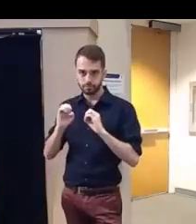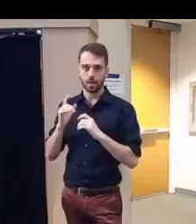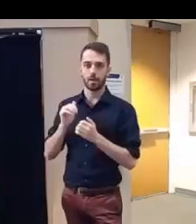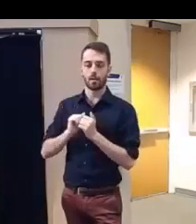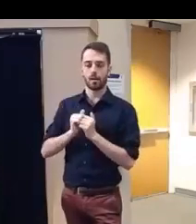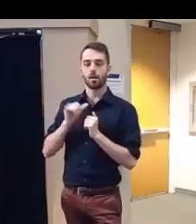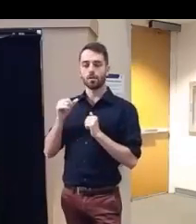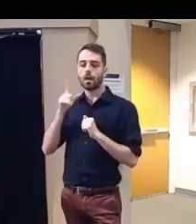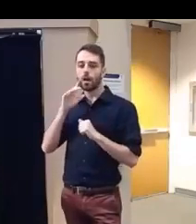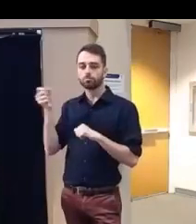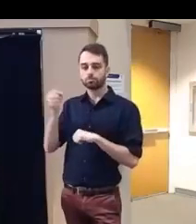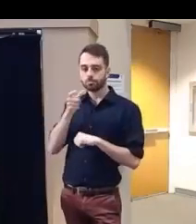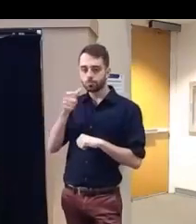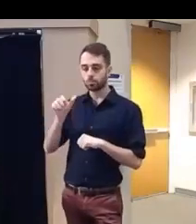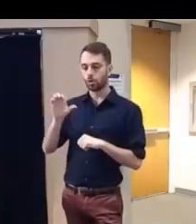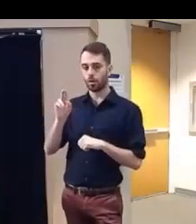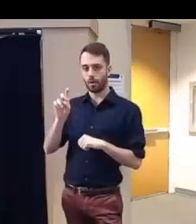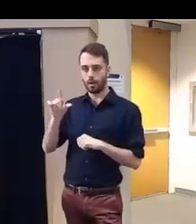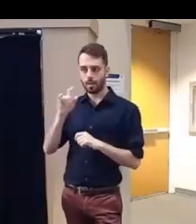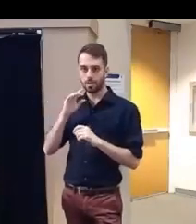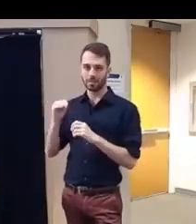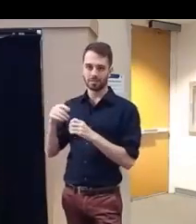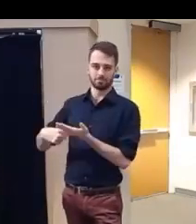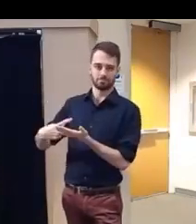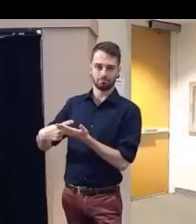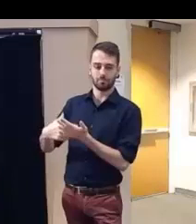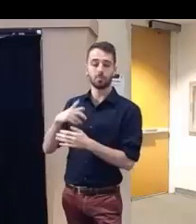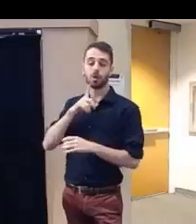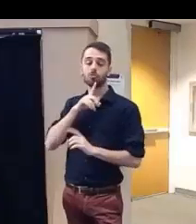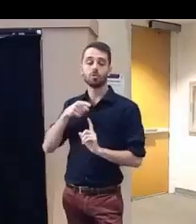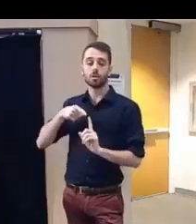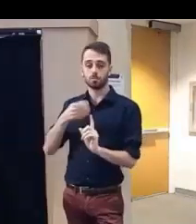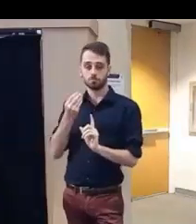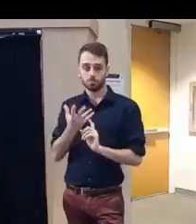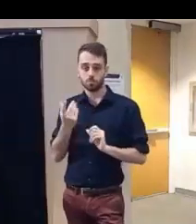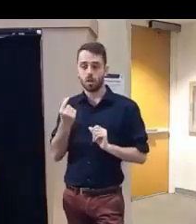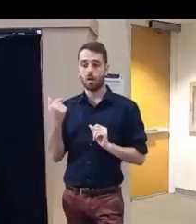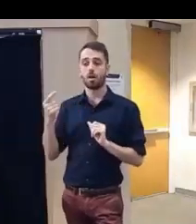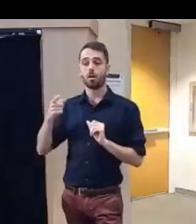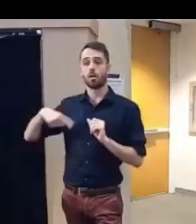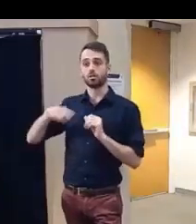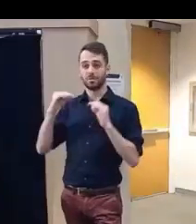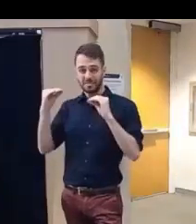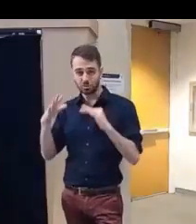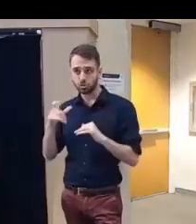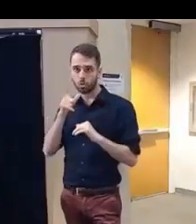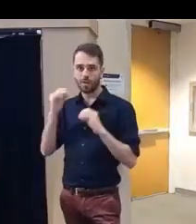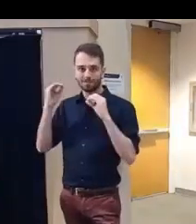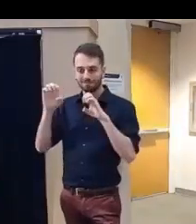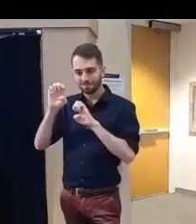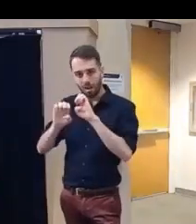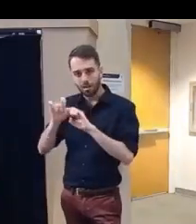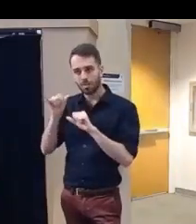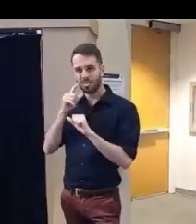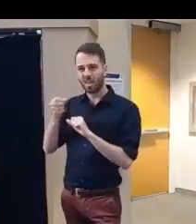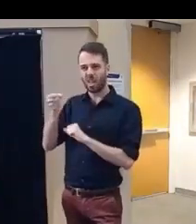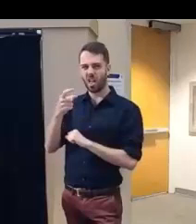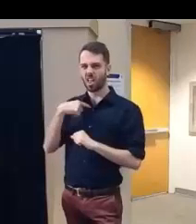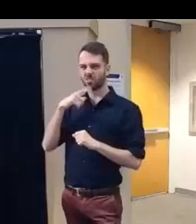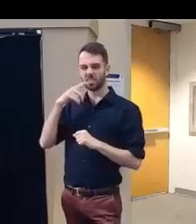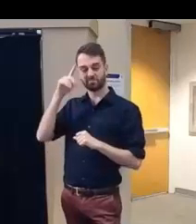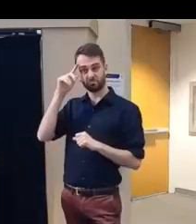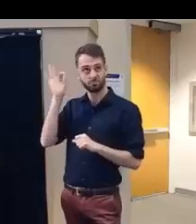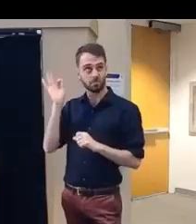a project to essentially evaluate the evaluators we know that written evaluations of students are